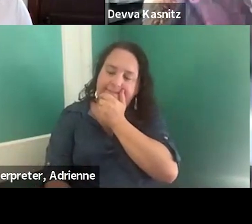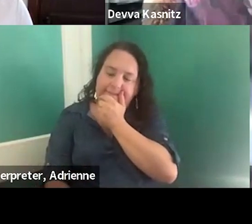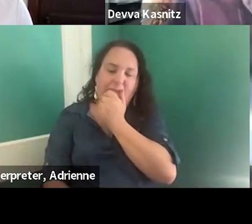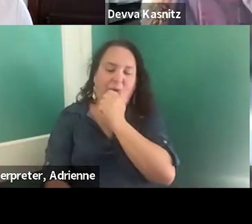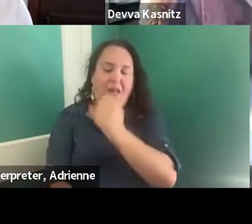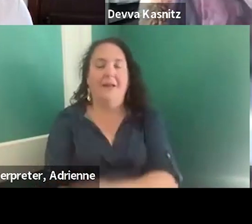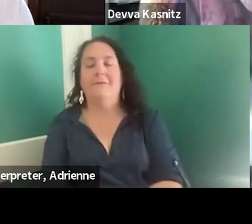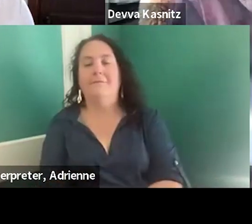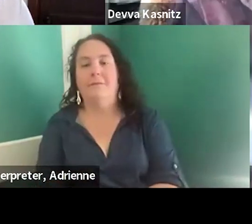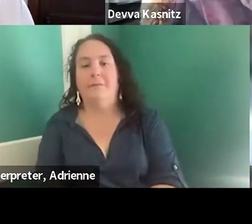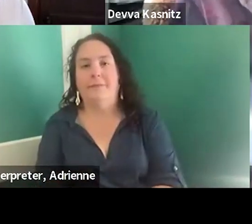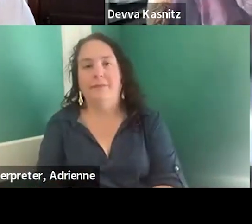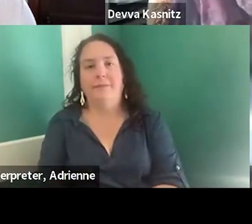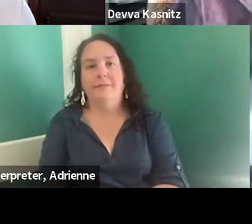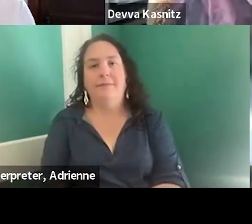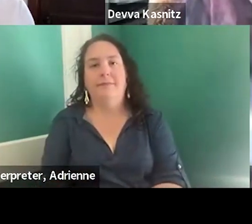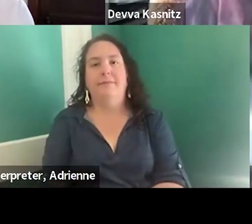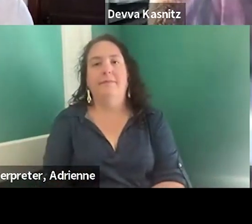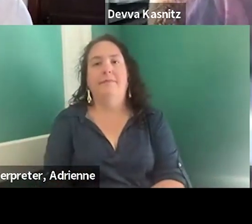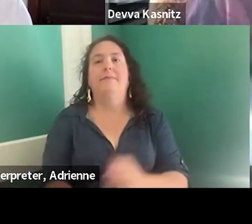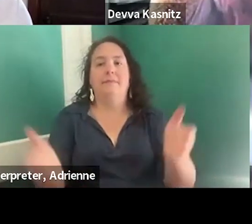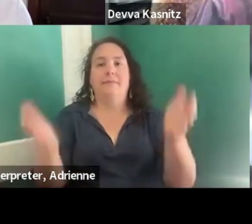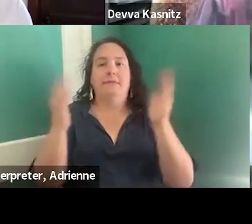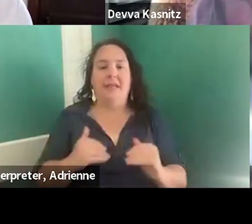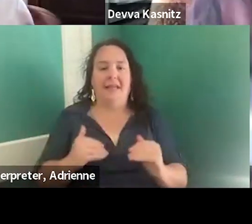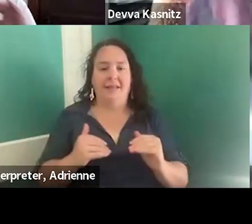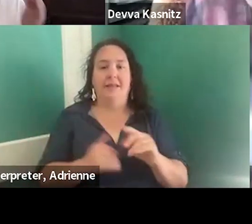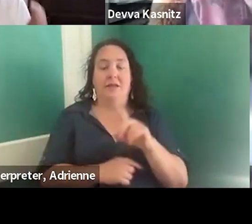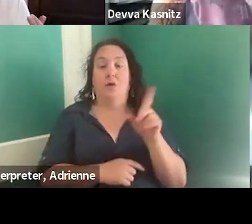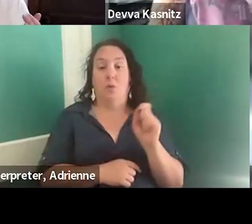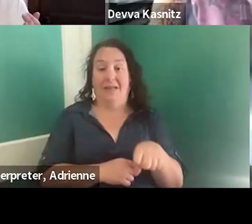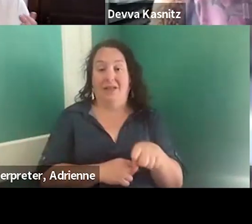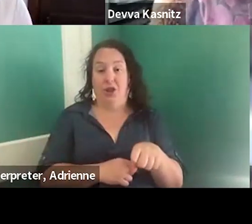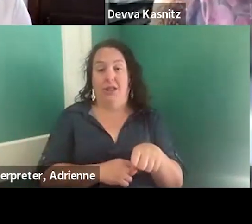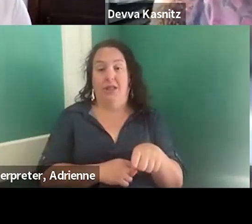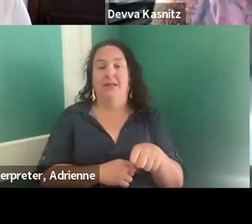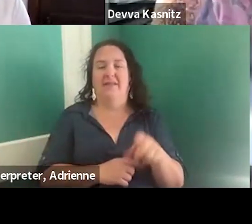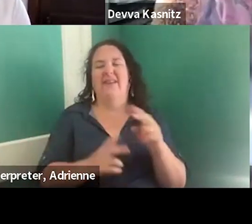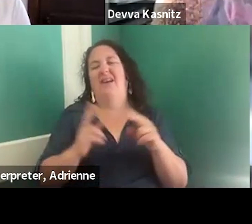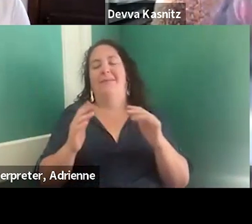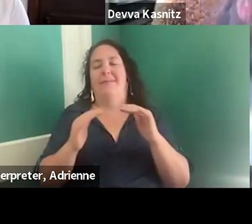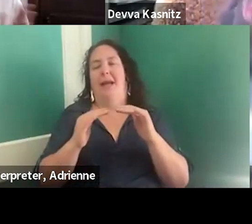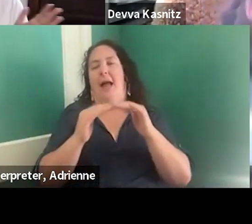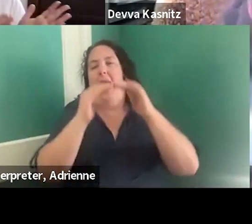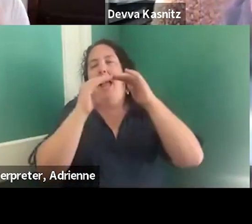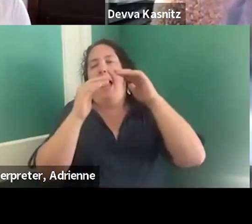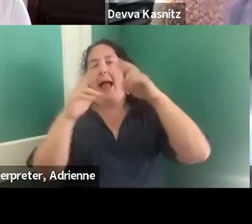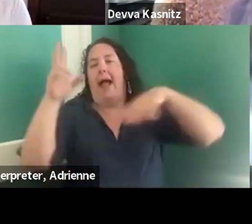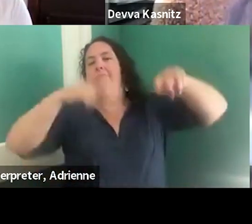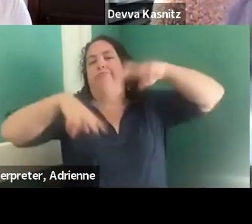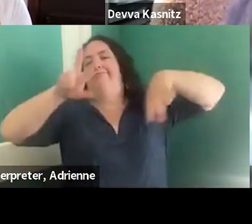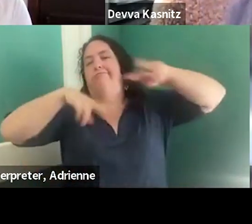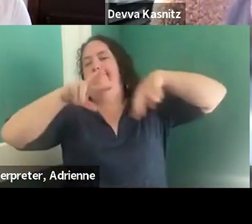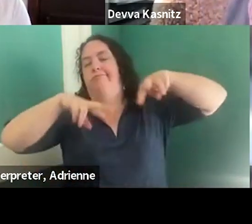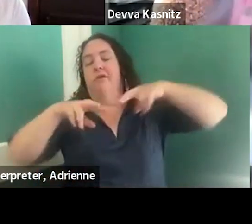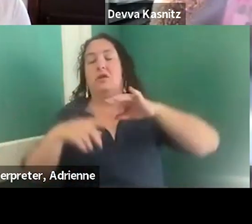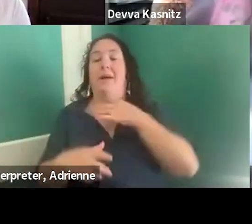We have another question that is very high level, and let's ask each person in turn